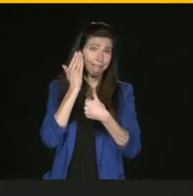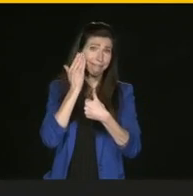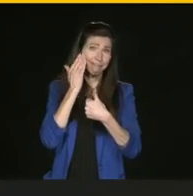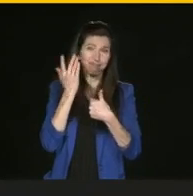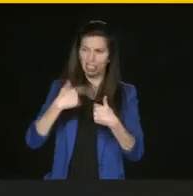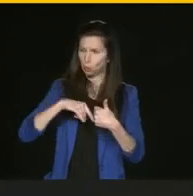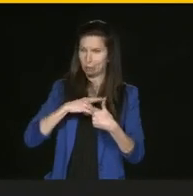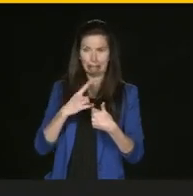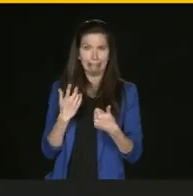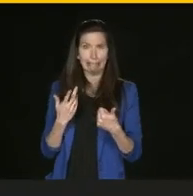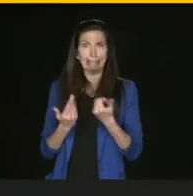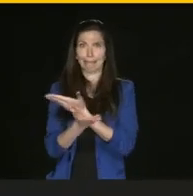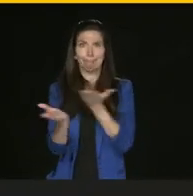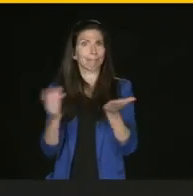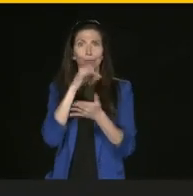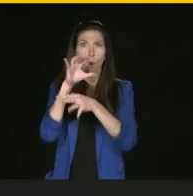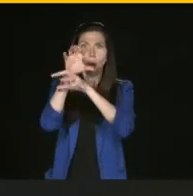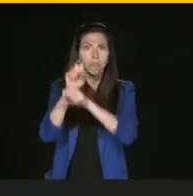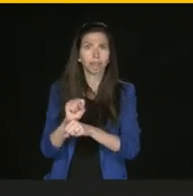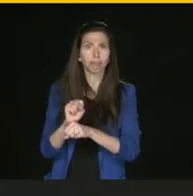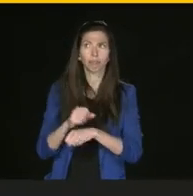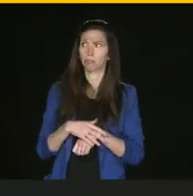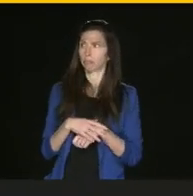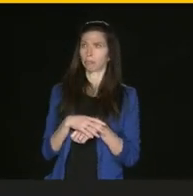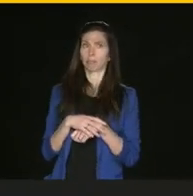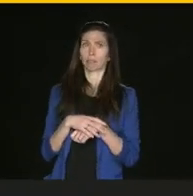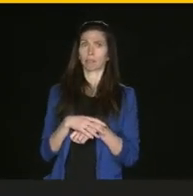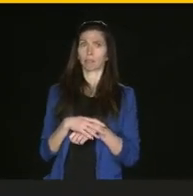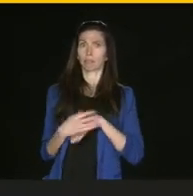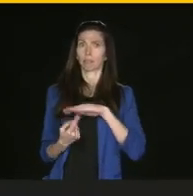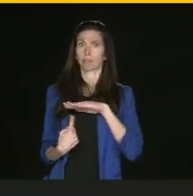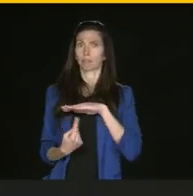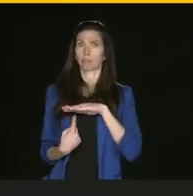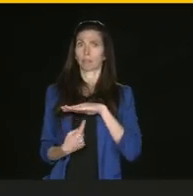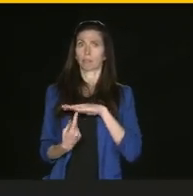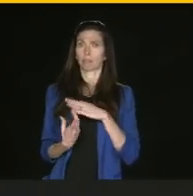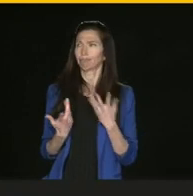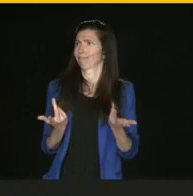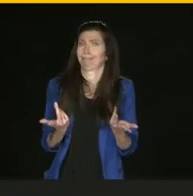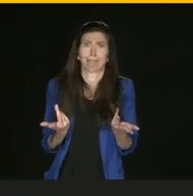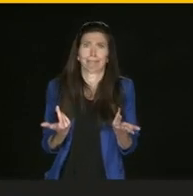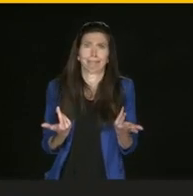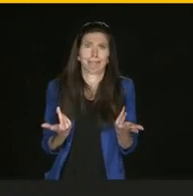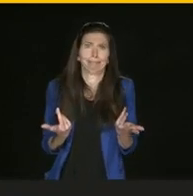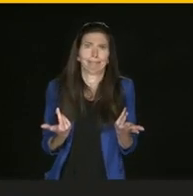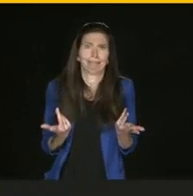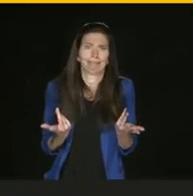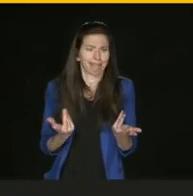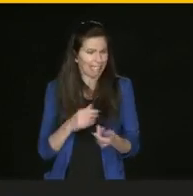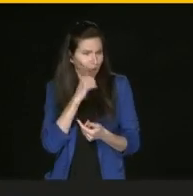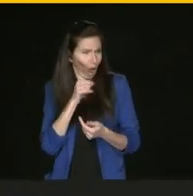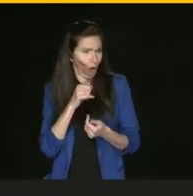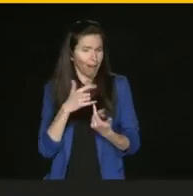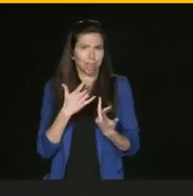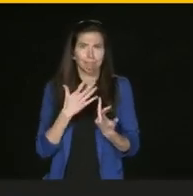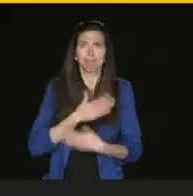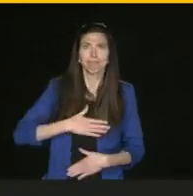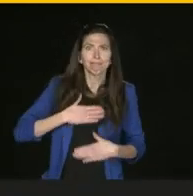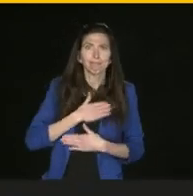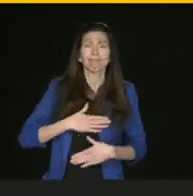LIVING IN CANADA. WE'RE NOT USED TO SOME OF THESE BEHAVIOUR CHANGES WE'RE ASKING